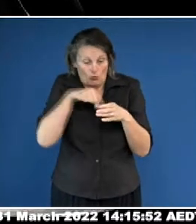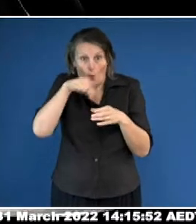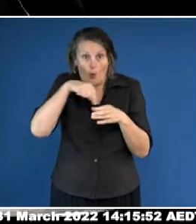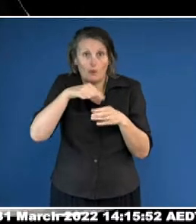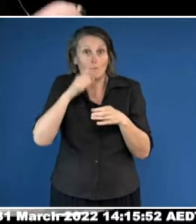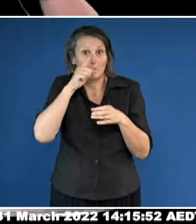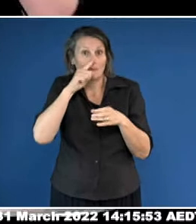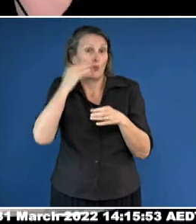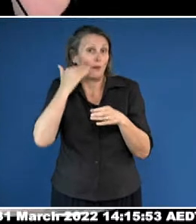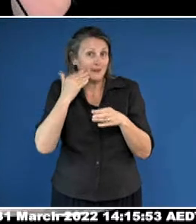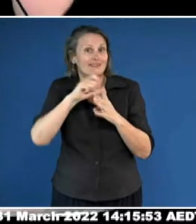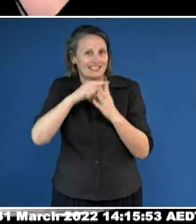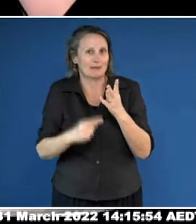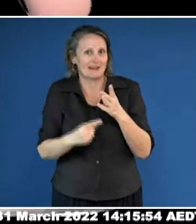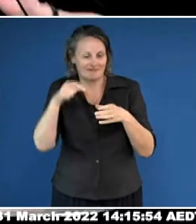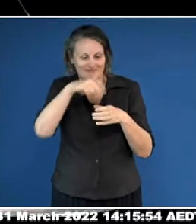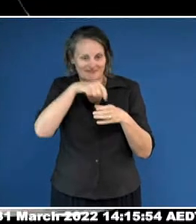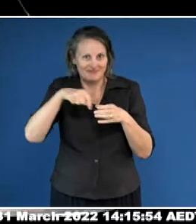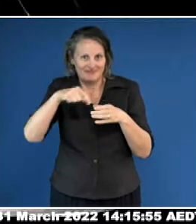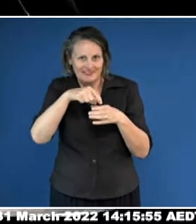And we have grown a very lot bigger since then.